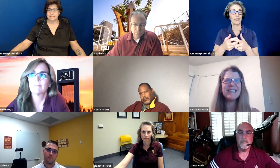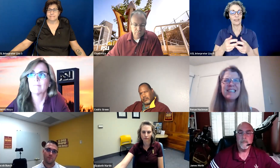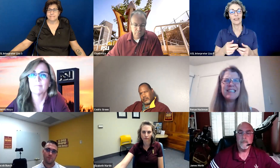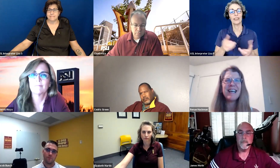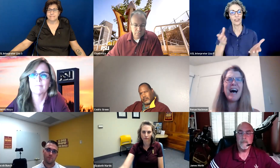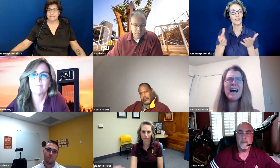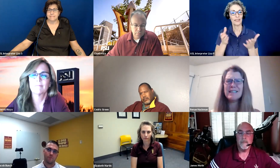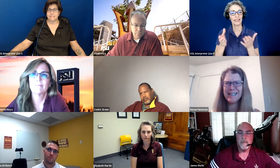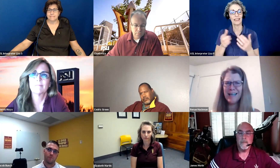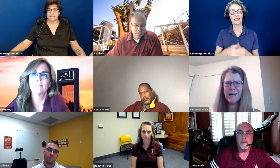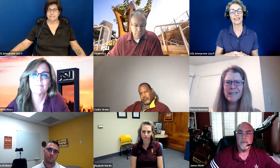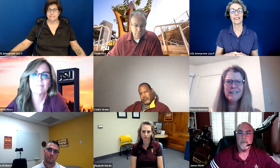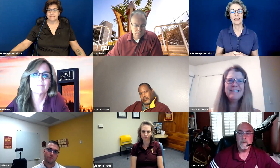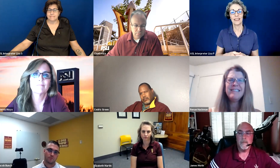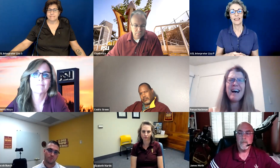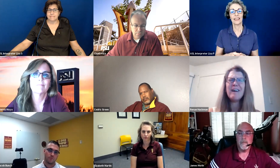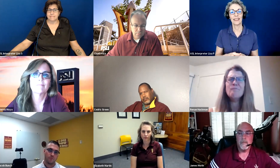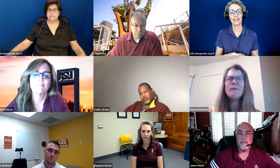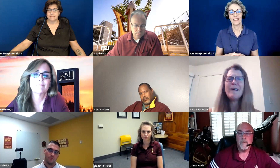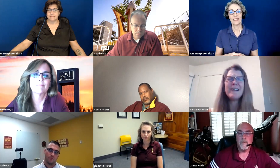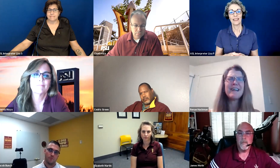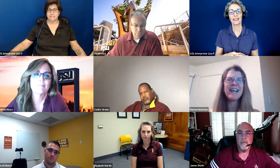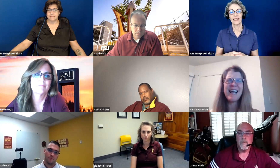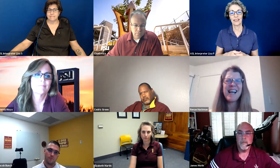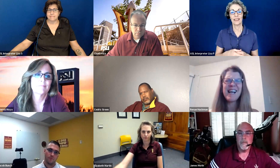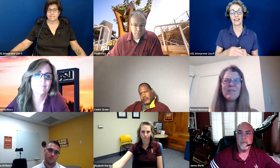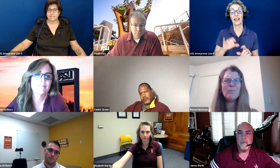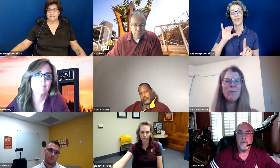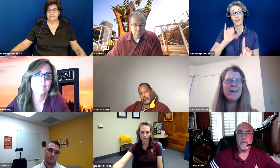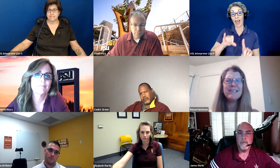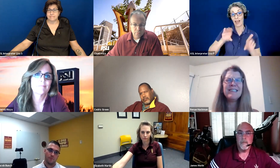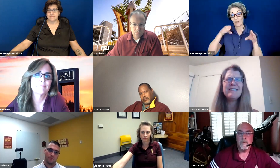post learning full time as I mentioned.